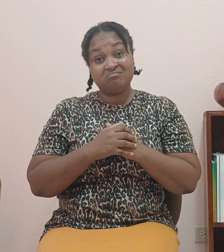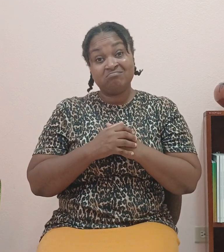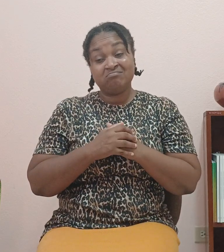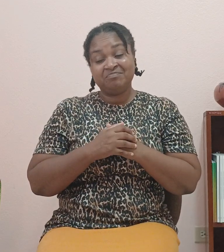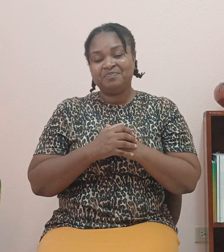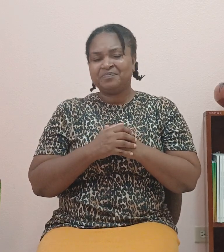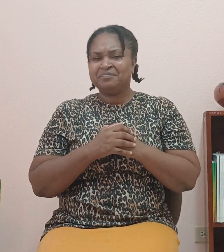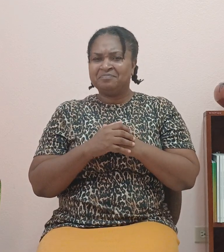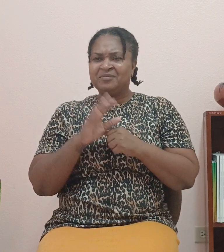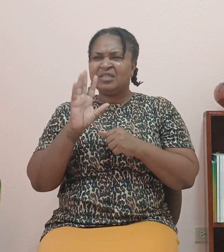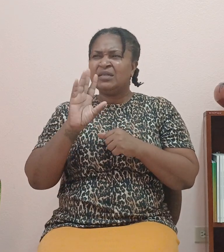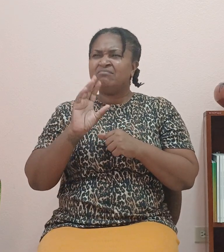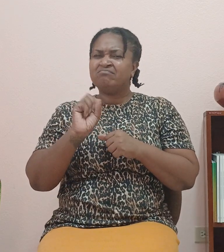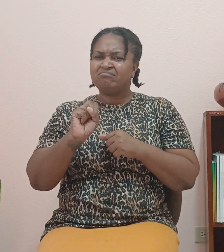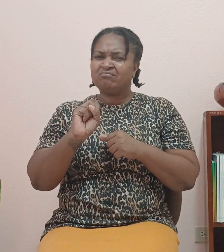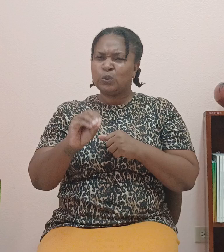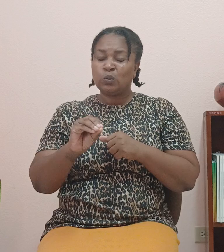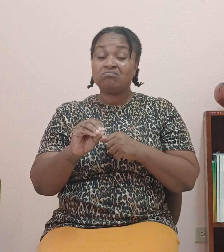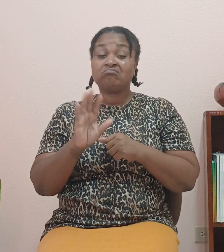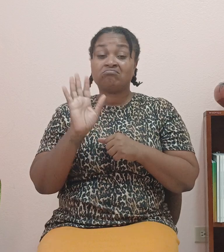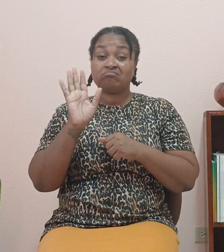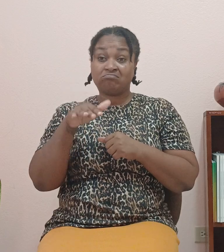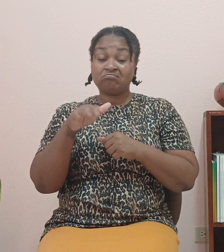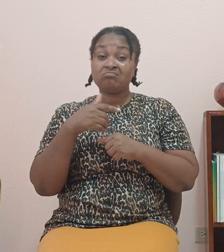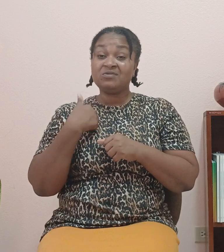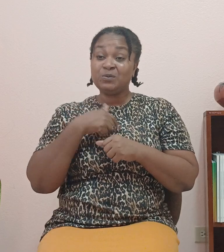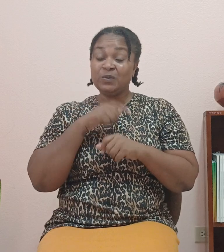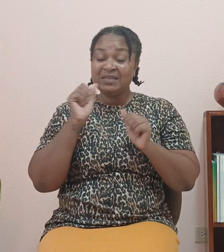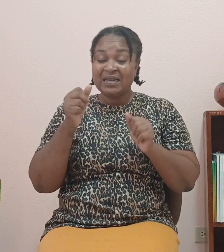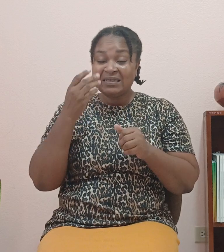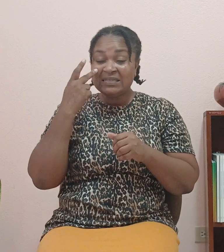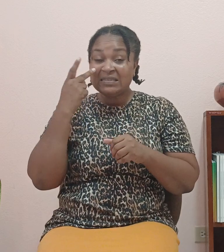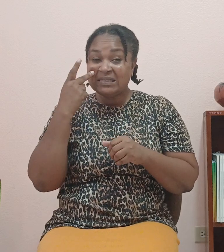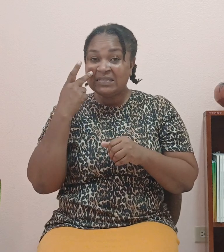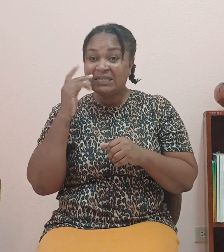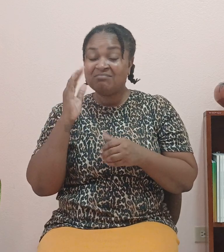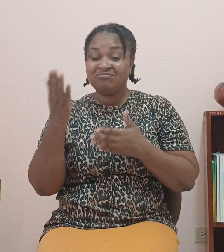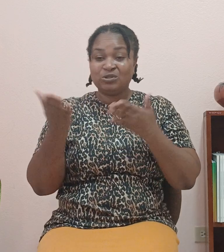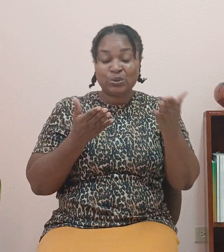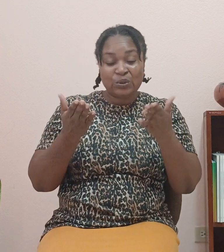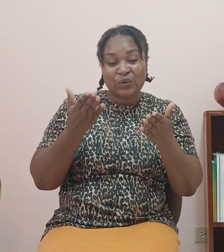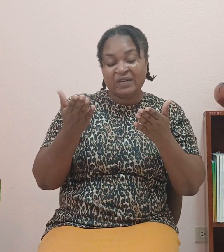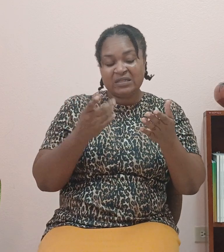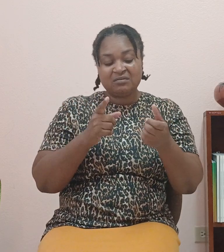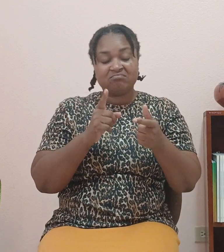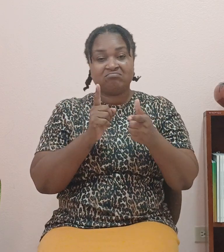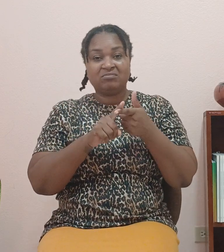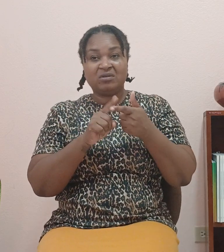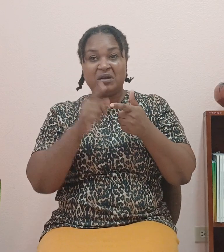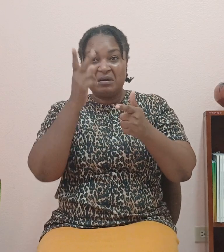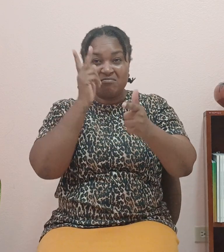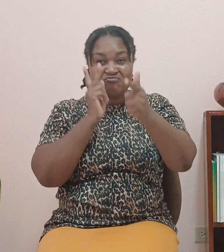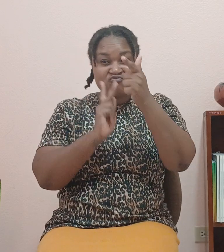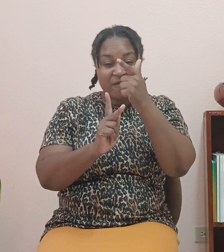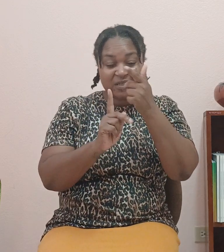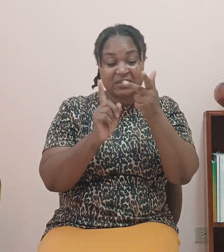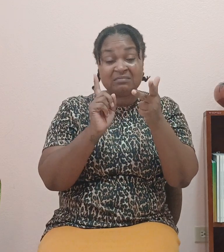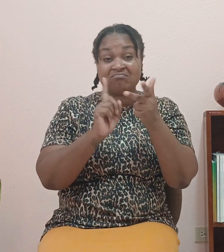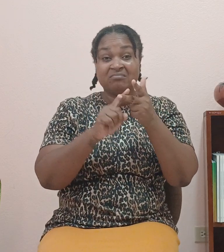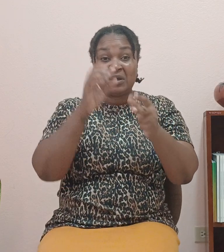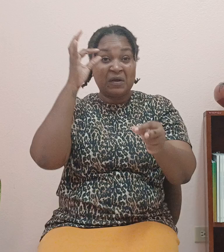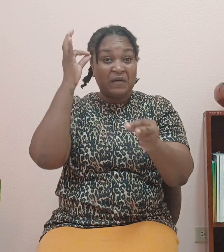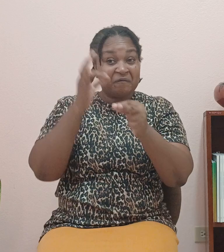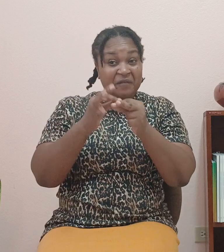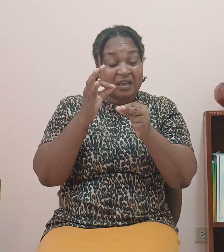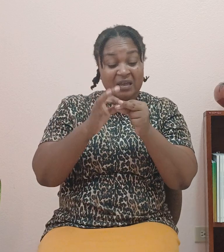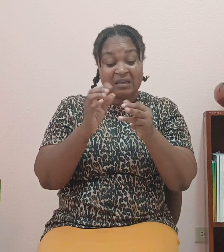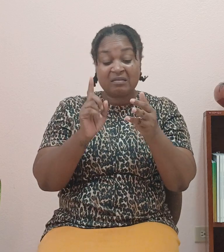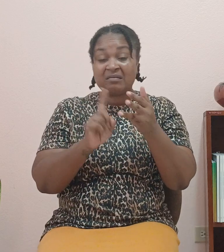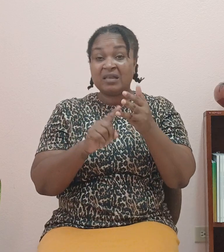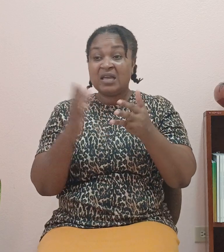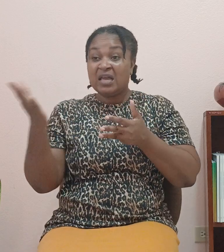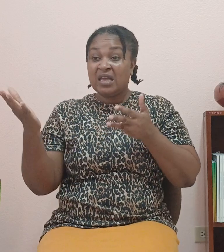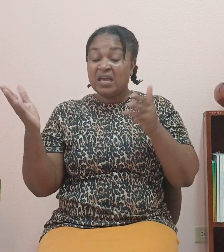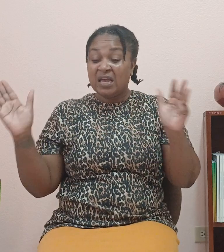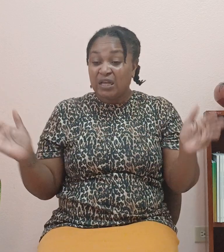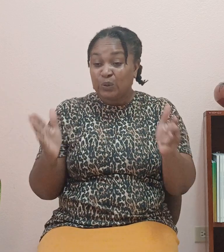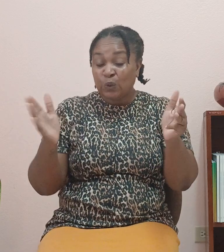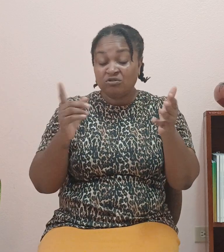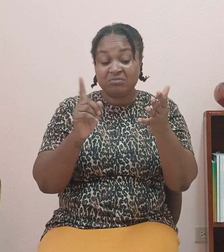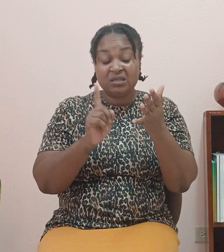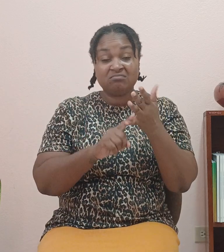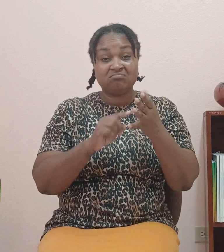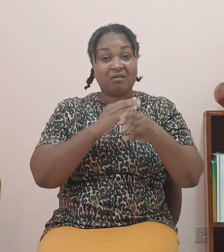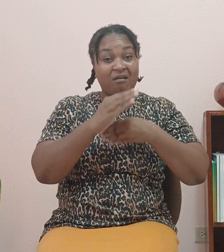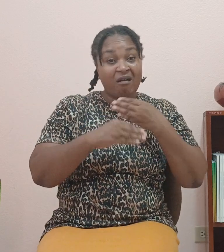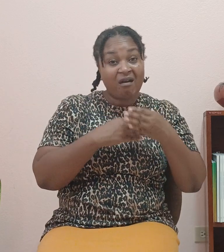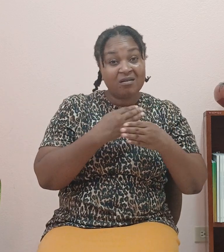So, we can see that service, prophecy, faith, encouragement, kindness these